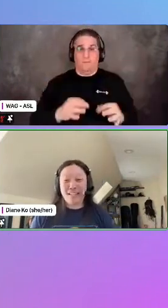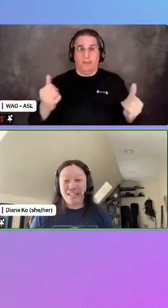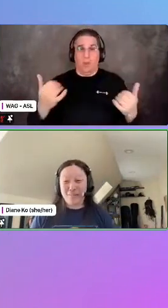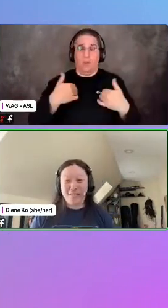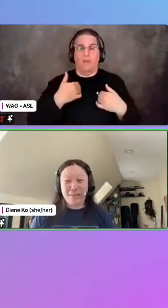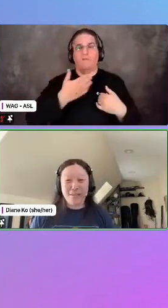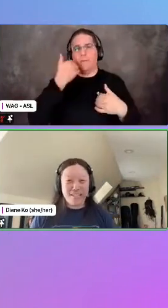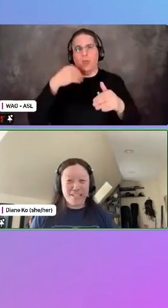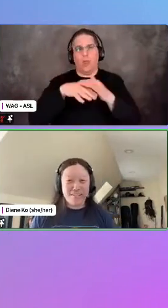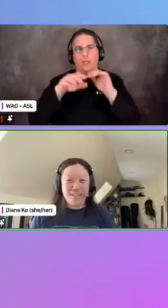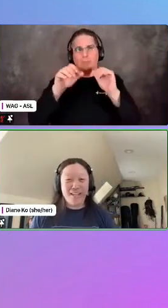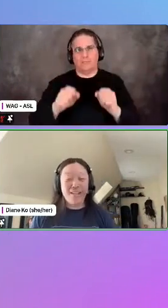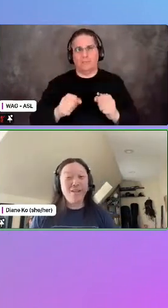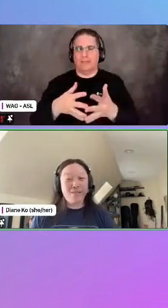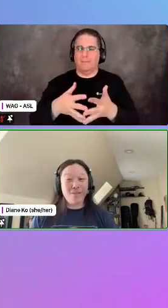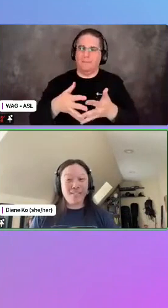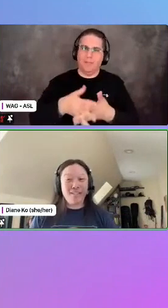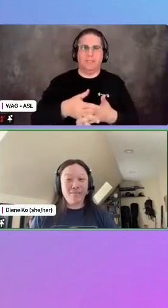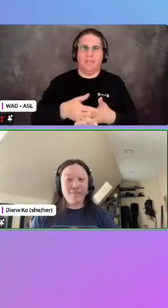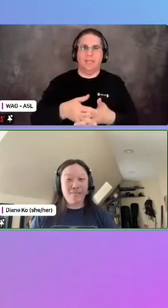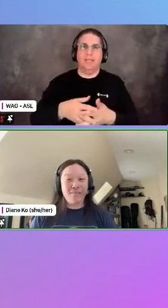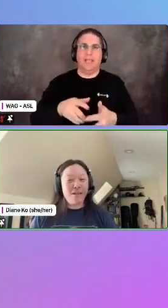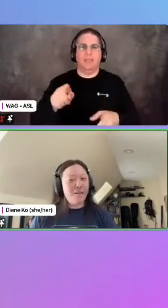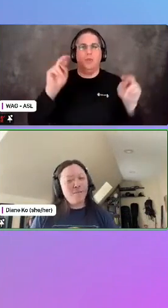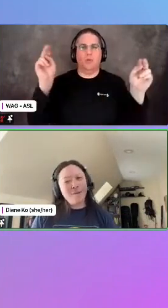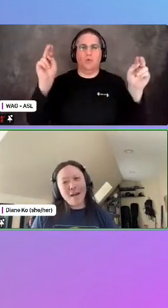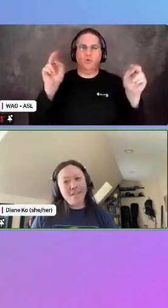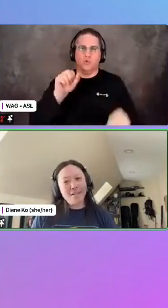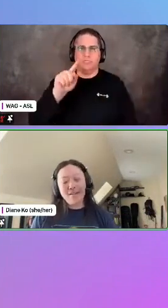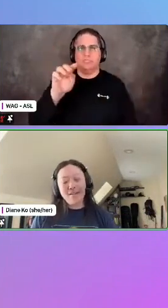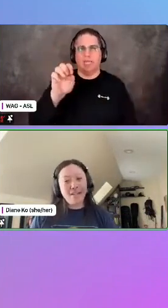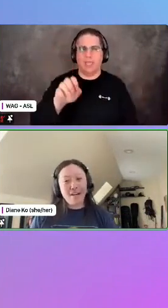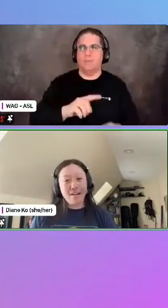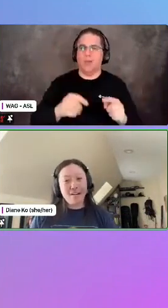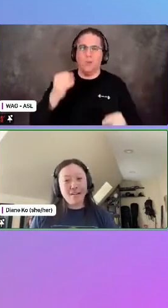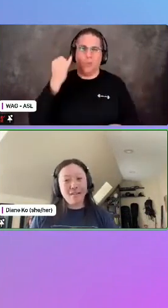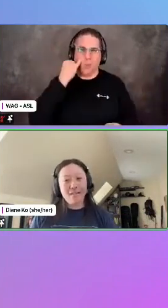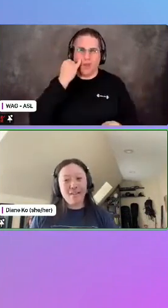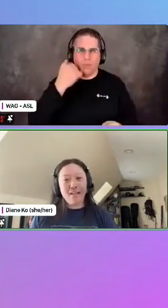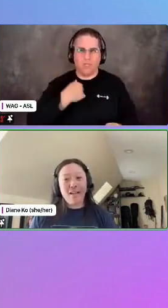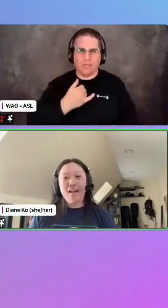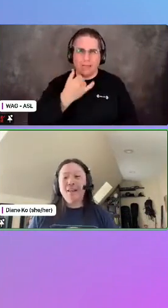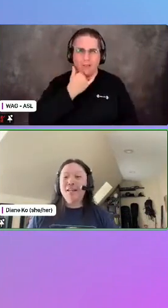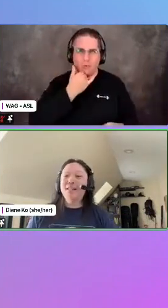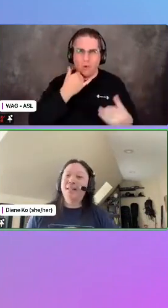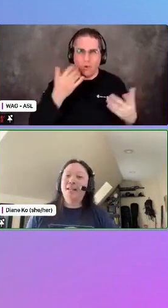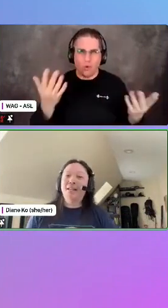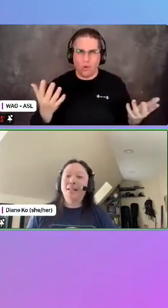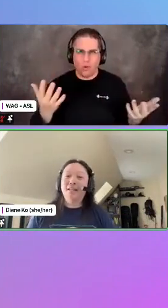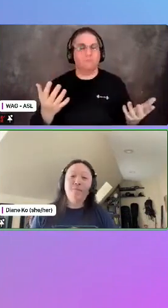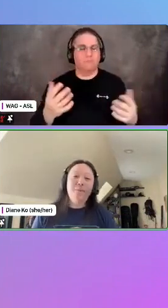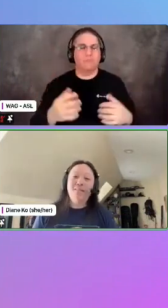stopping for new input field component without label text. Or somebody in could pass a Javascript object and